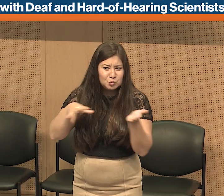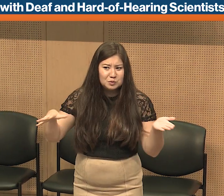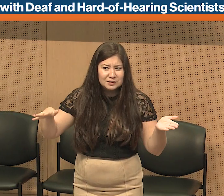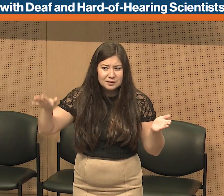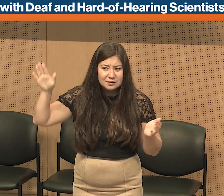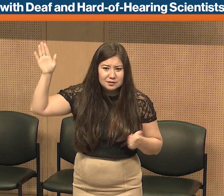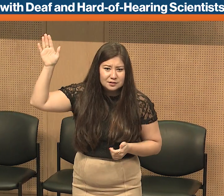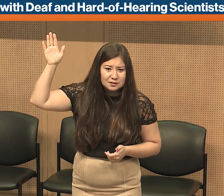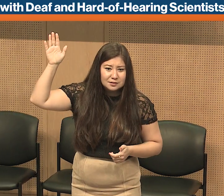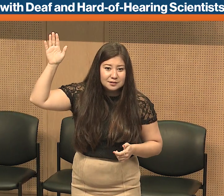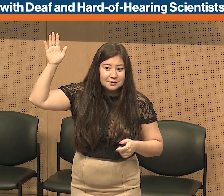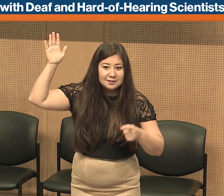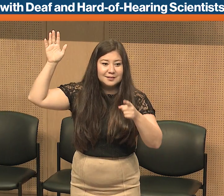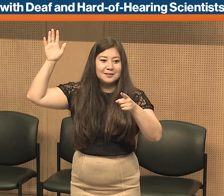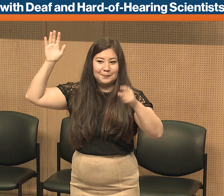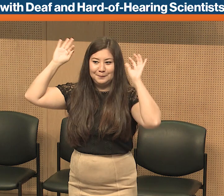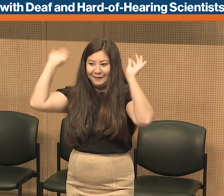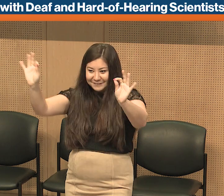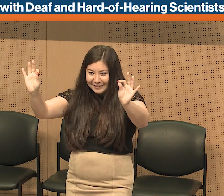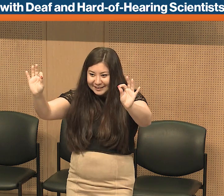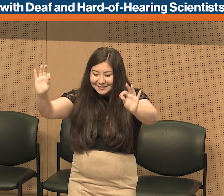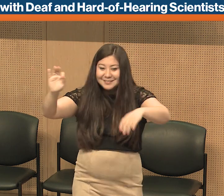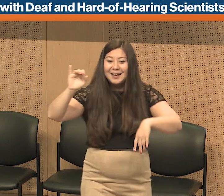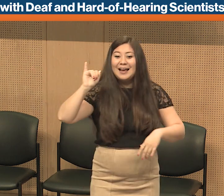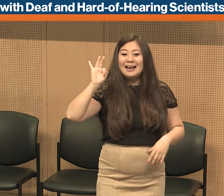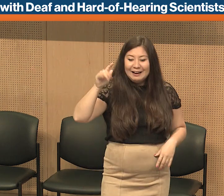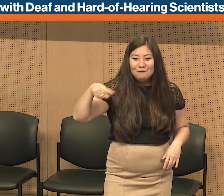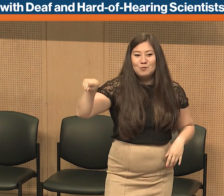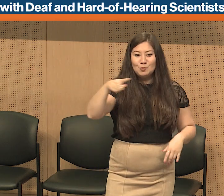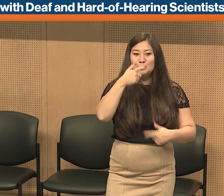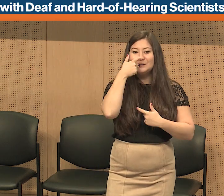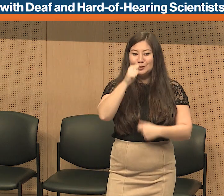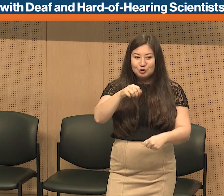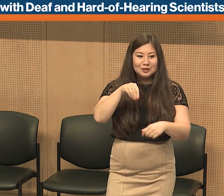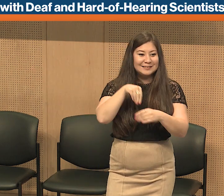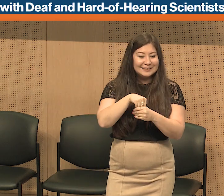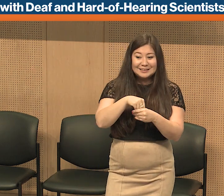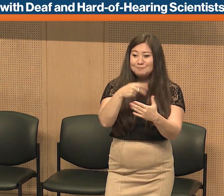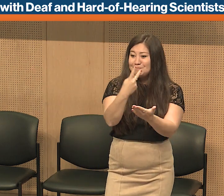Are there any undergrad students here? OK. That's good. So, if you are interested